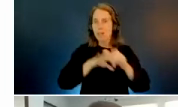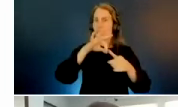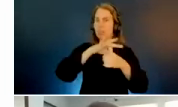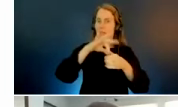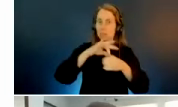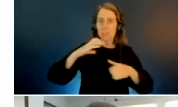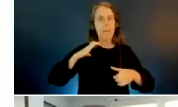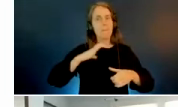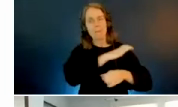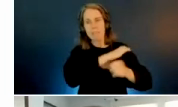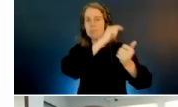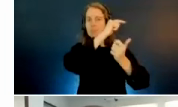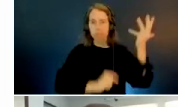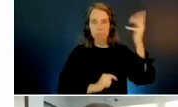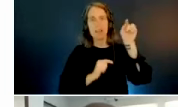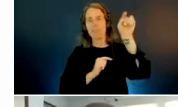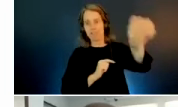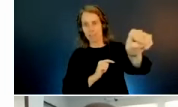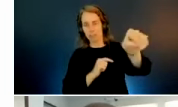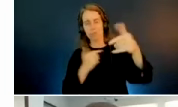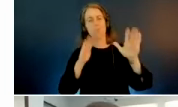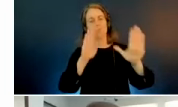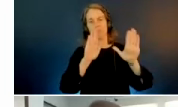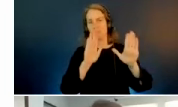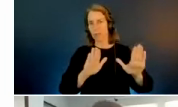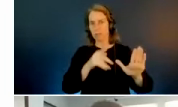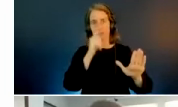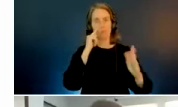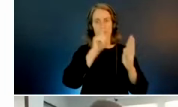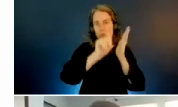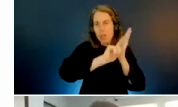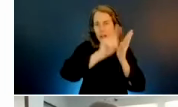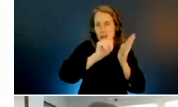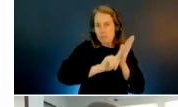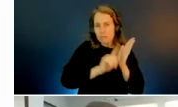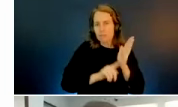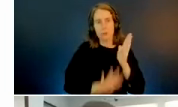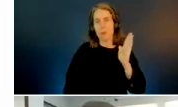an excellent resource and we'll have it um in a resource section a little bit later on